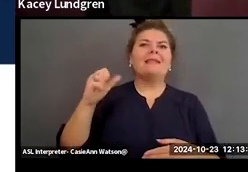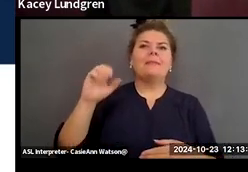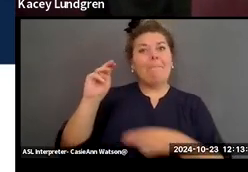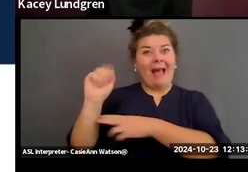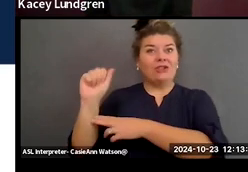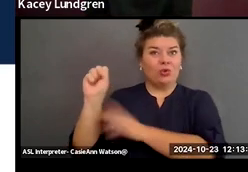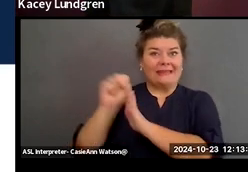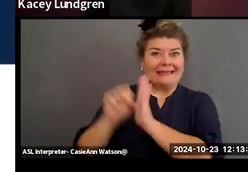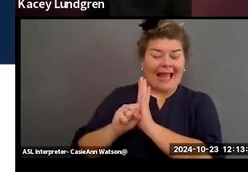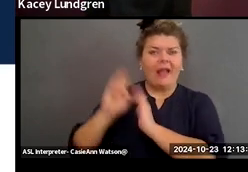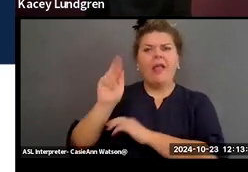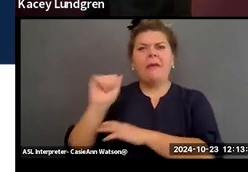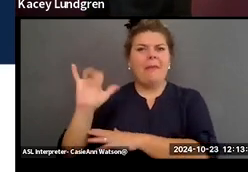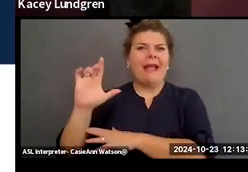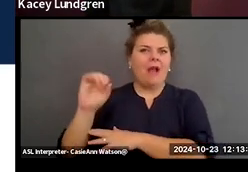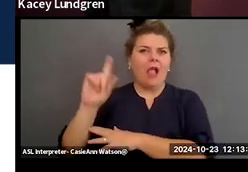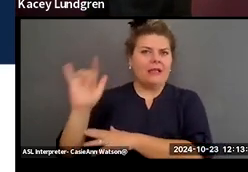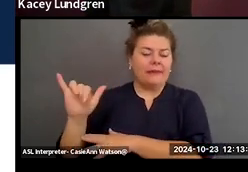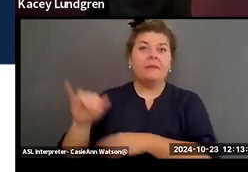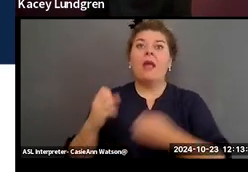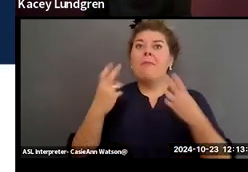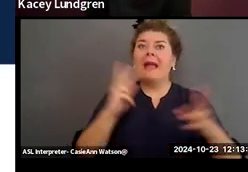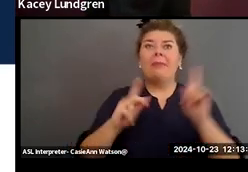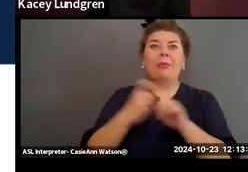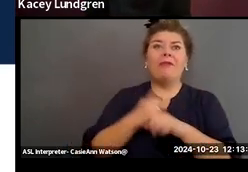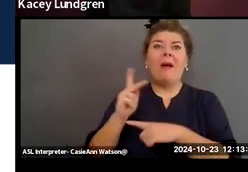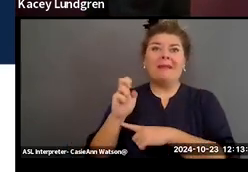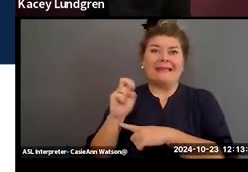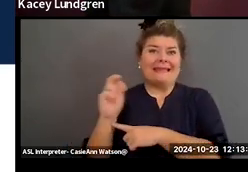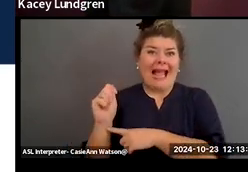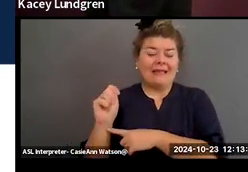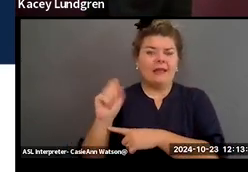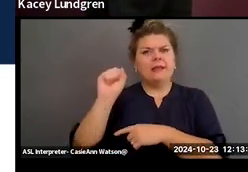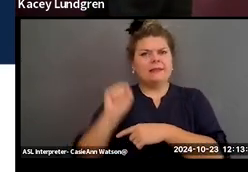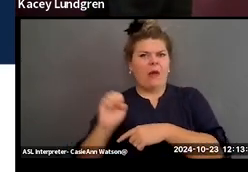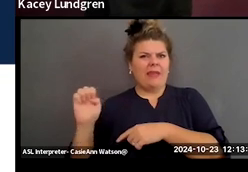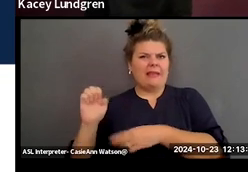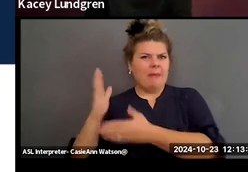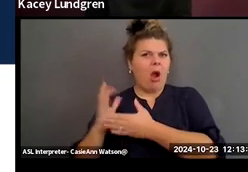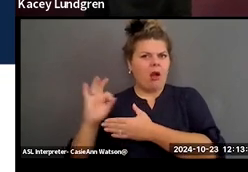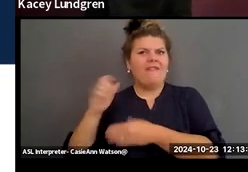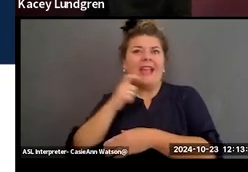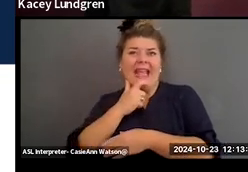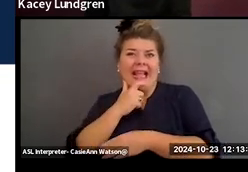Several Puritan families from Kent, which is located in the southeastern part of England, migrated to Martha's Vineyard